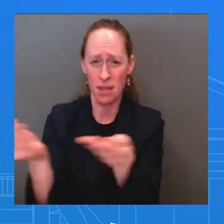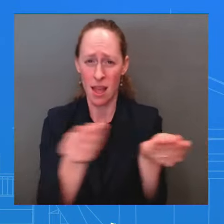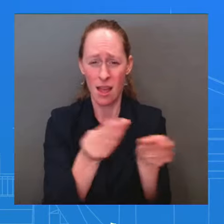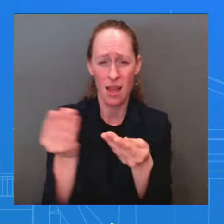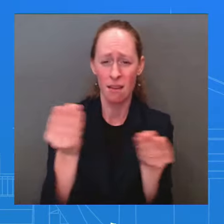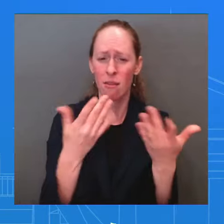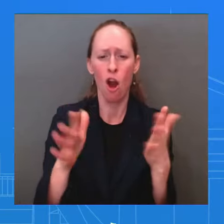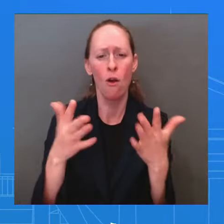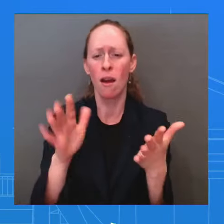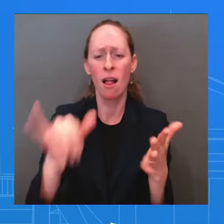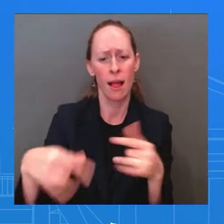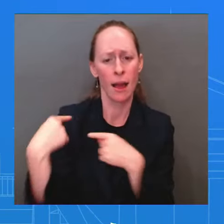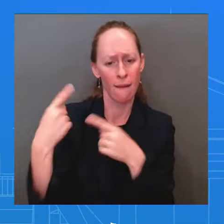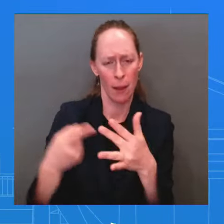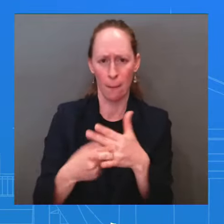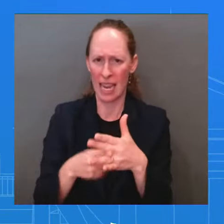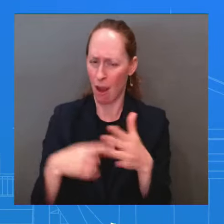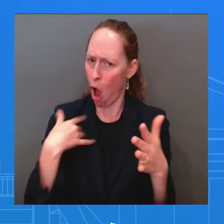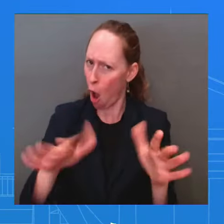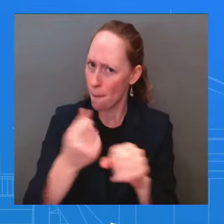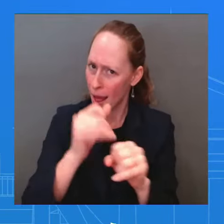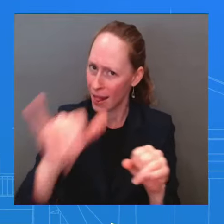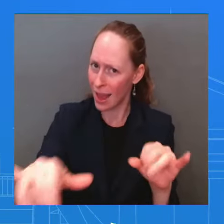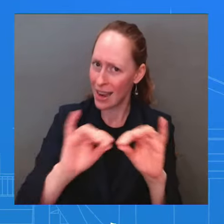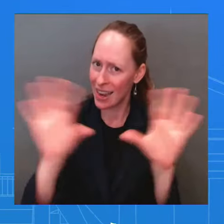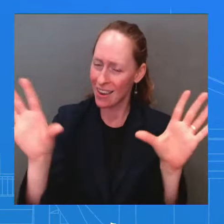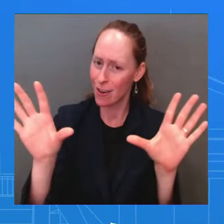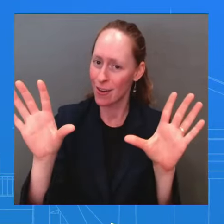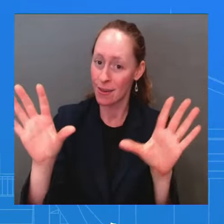that we're here. The team stands -- the President's team stands to assist.